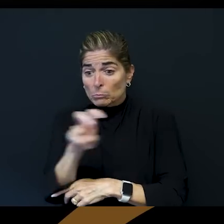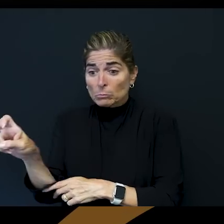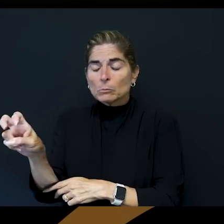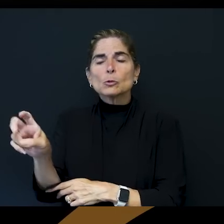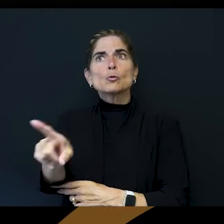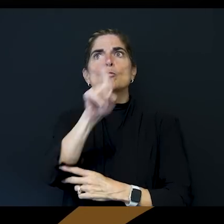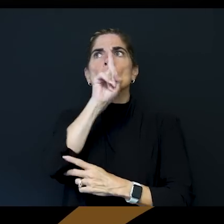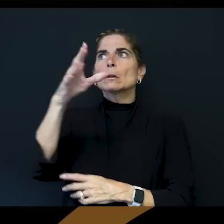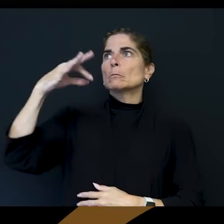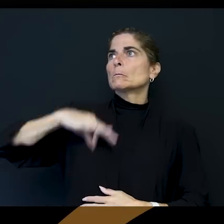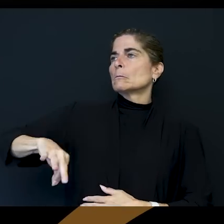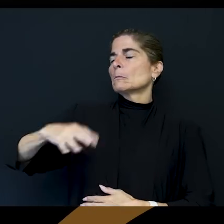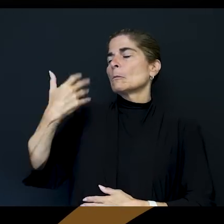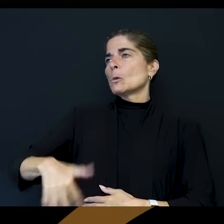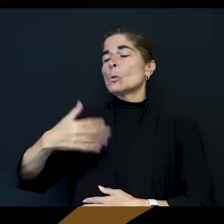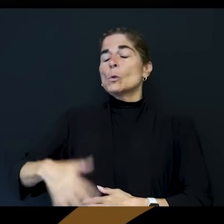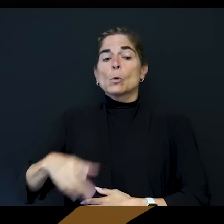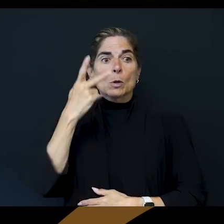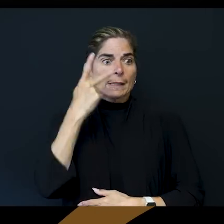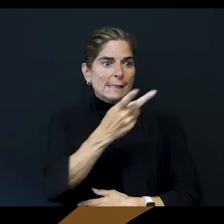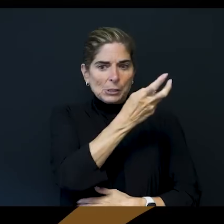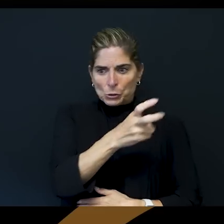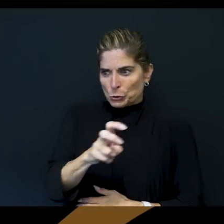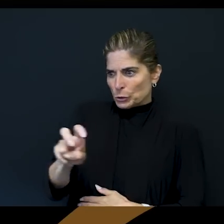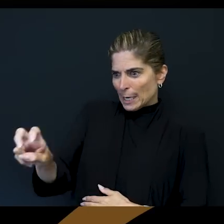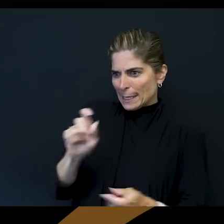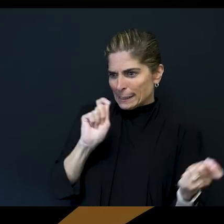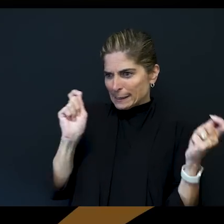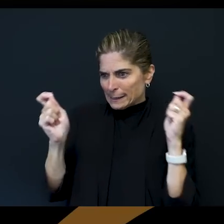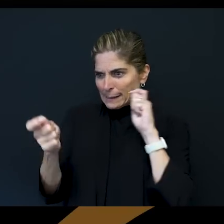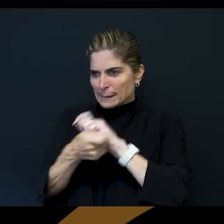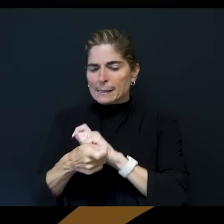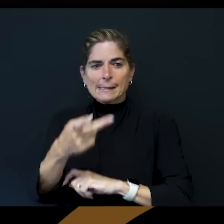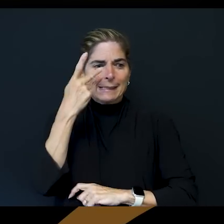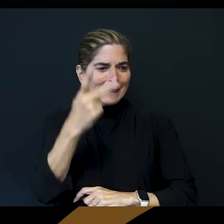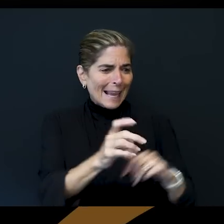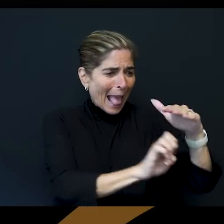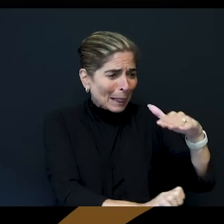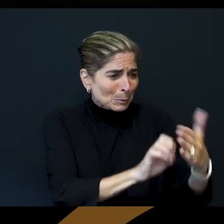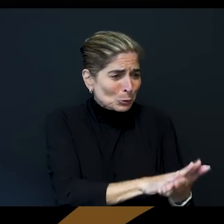is to watch that transformation happen with our students. Seeing them from elementary school to middle school to high school